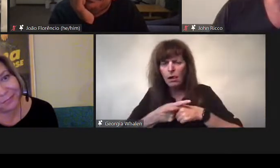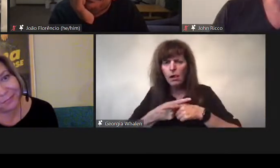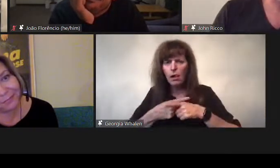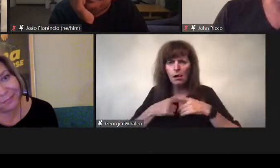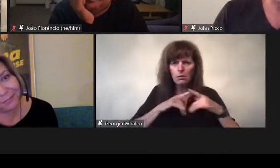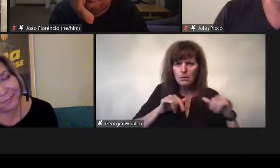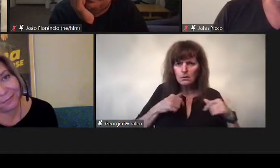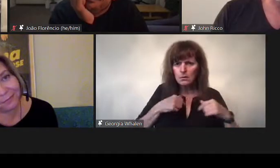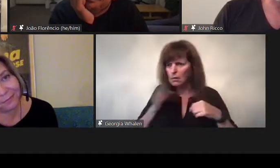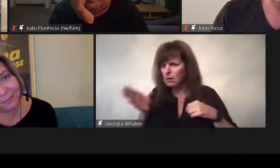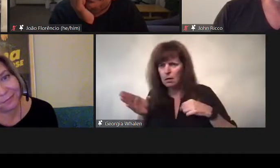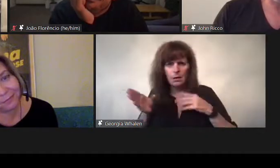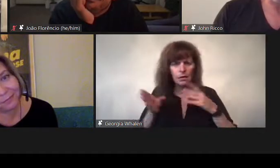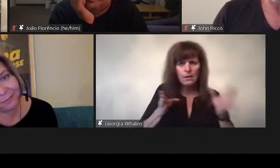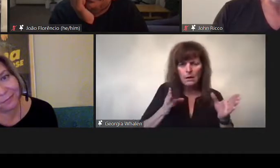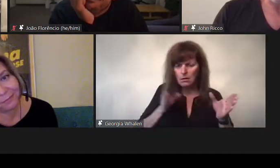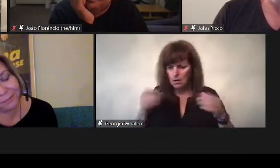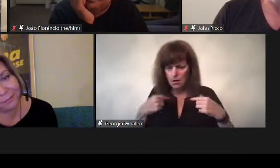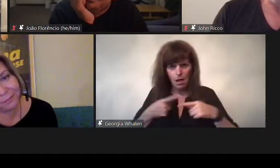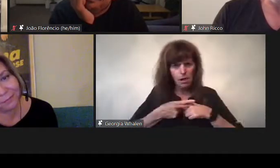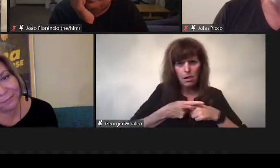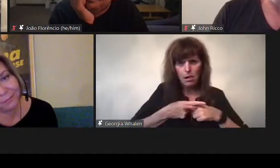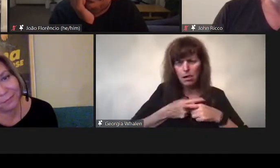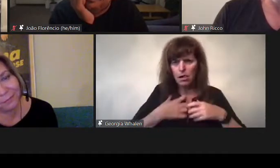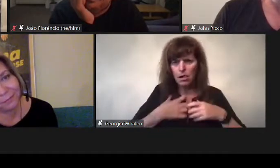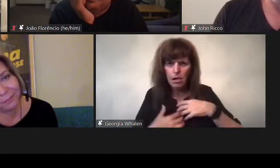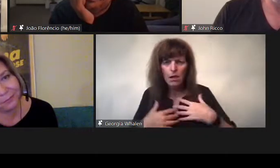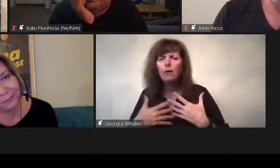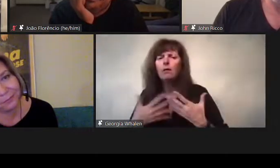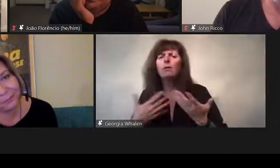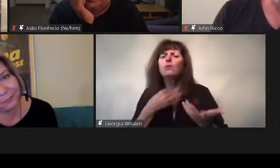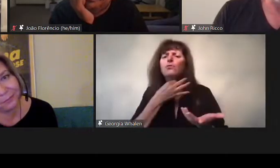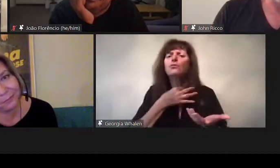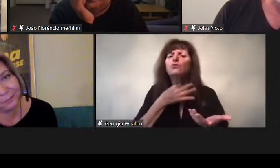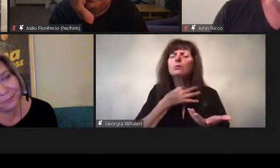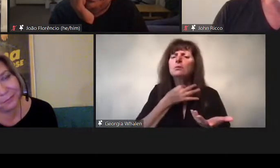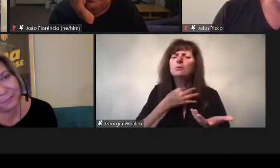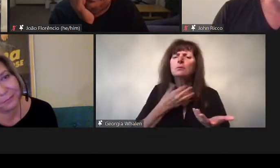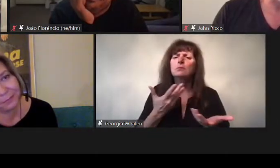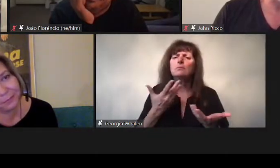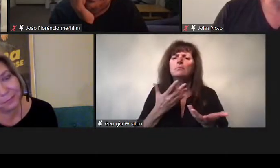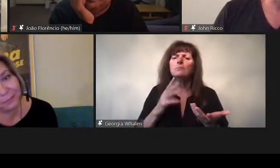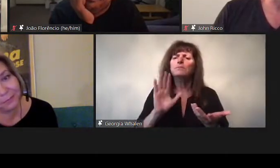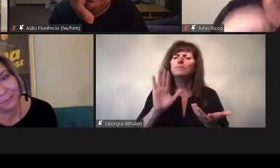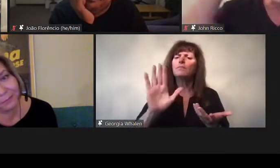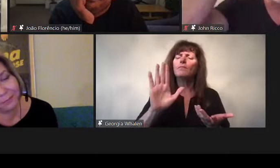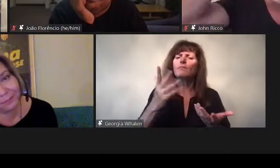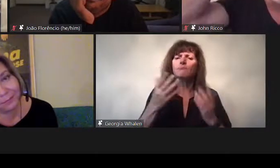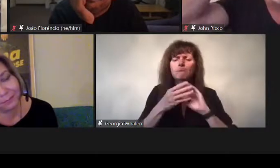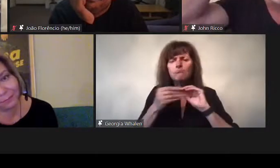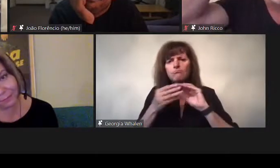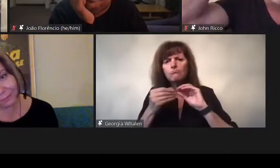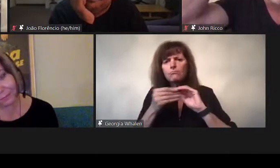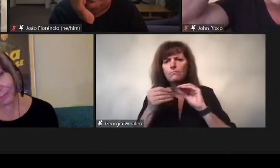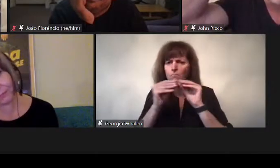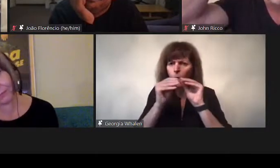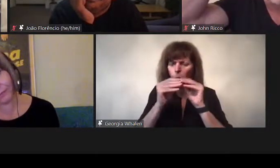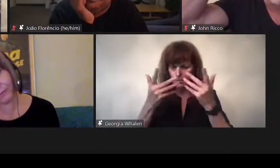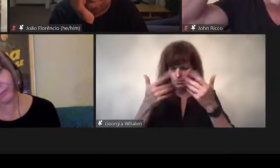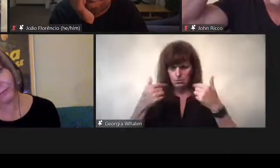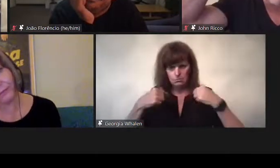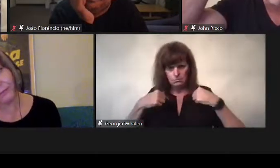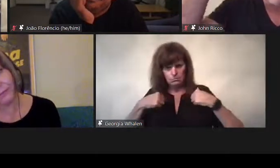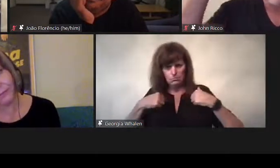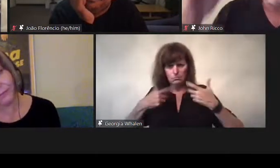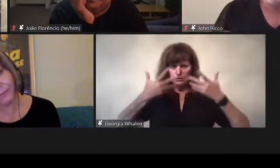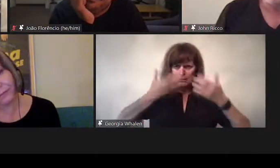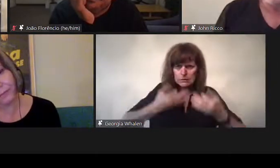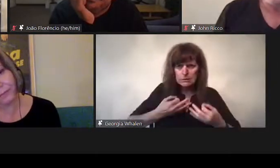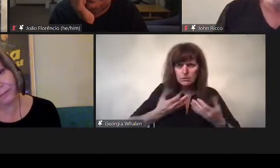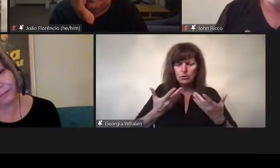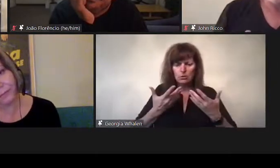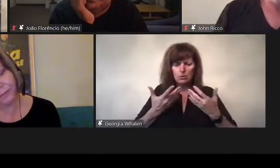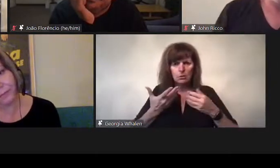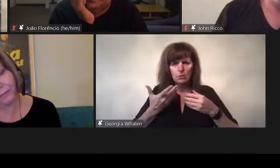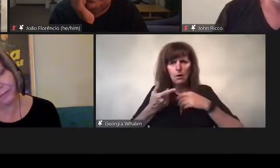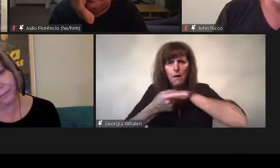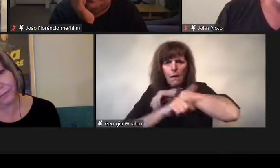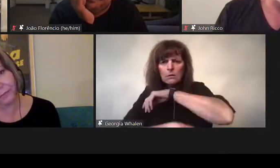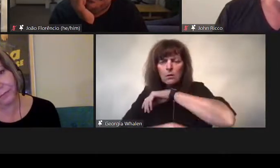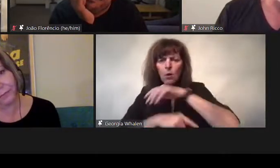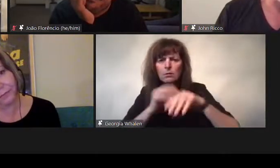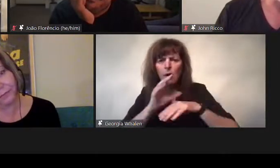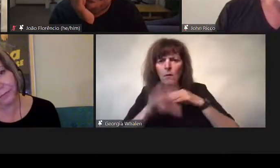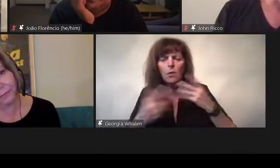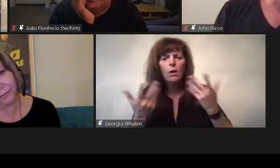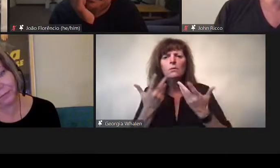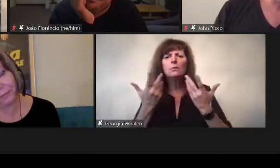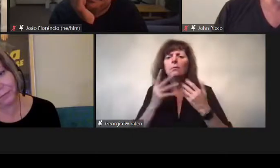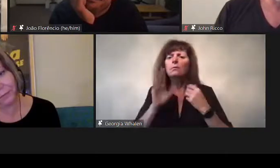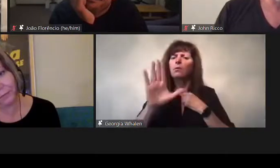I think we have time for one more question. This one is Alexander.